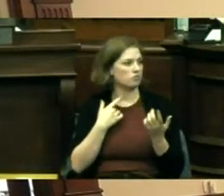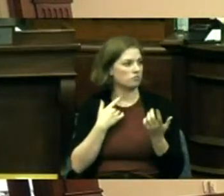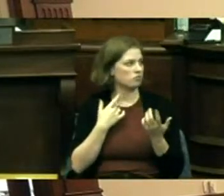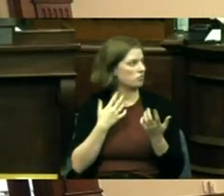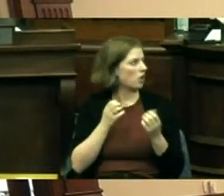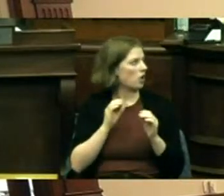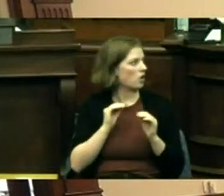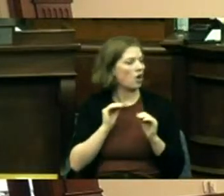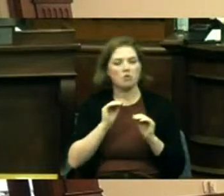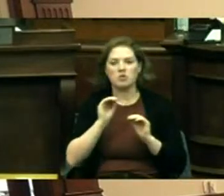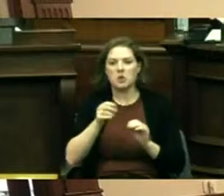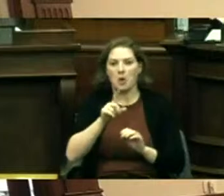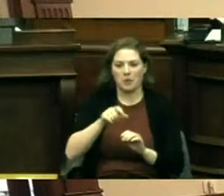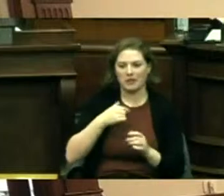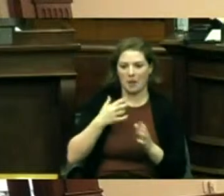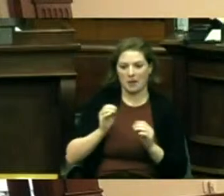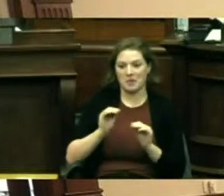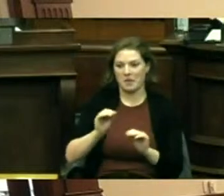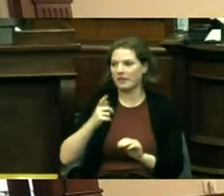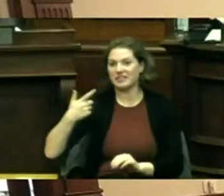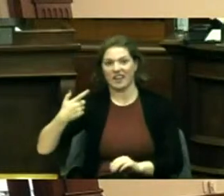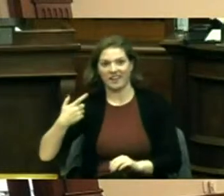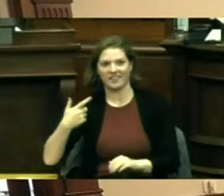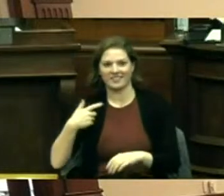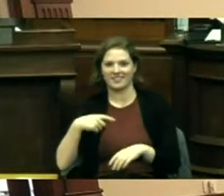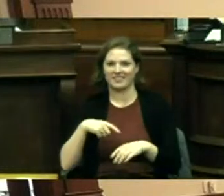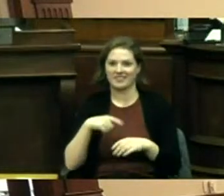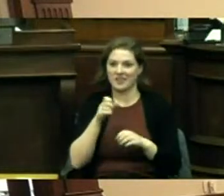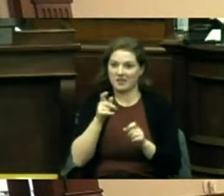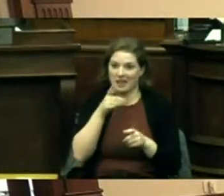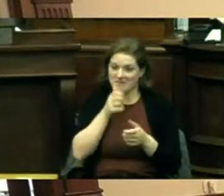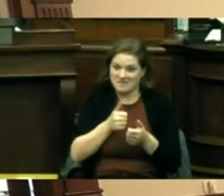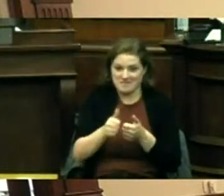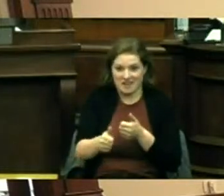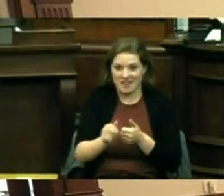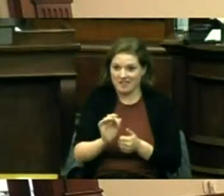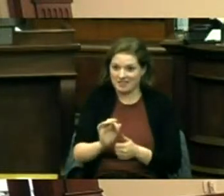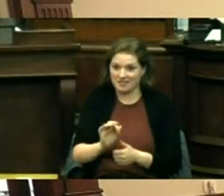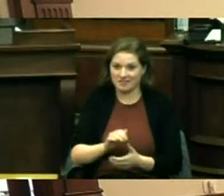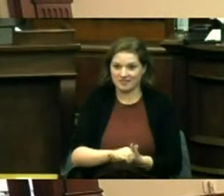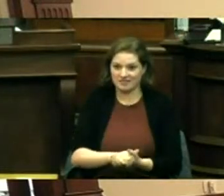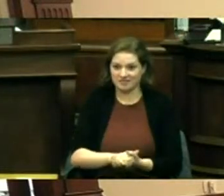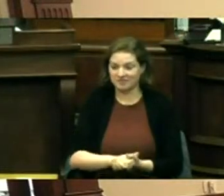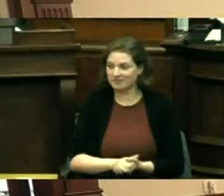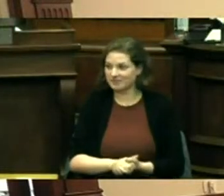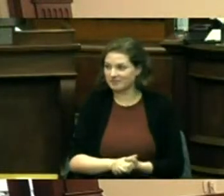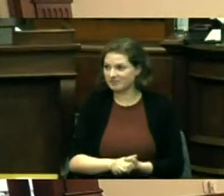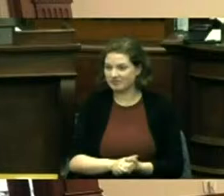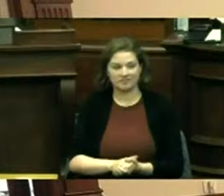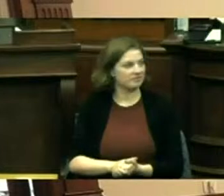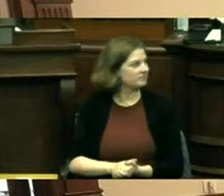Councilmember Lupien. I didn't have a question. I just wanted